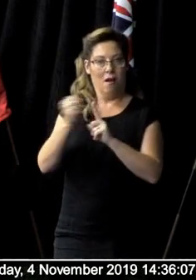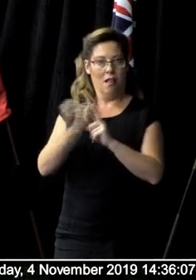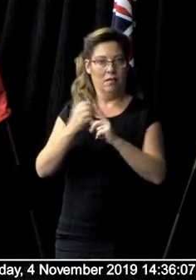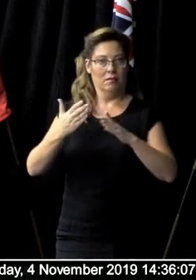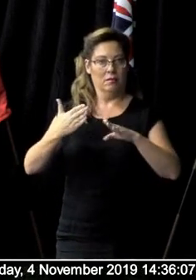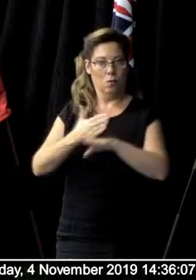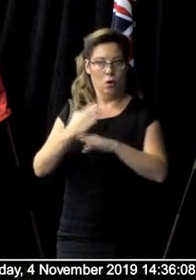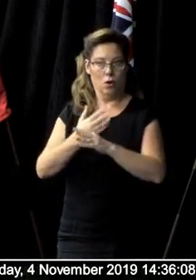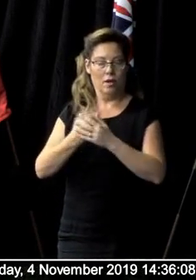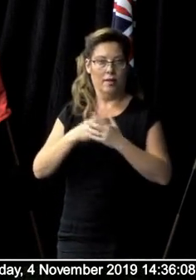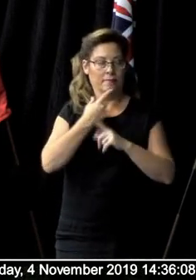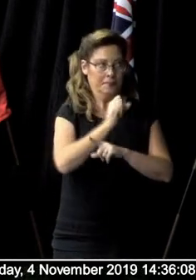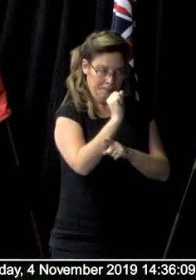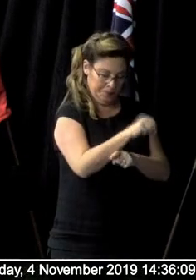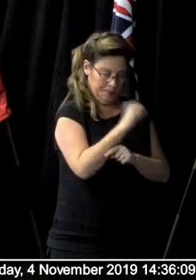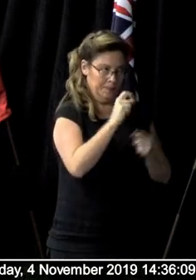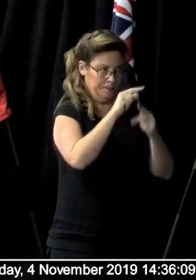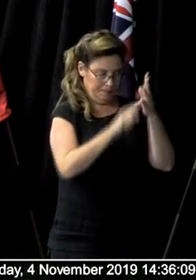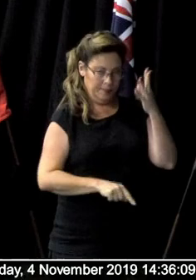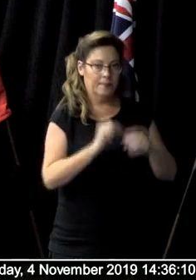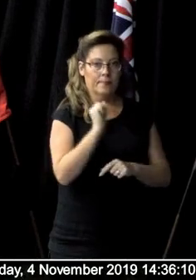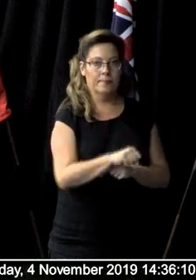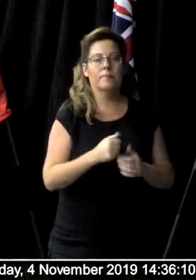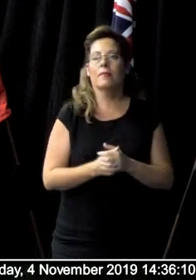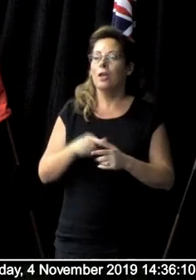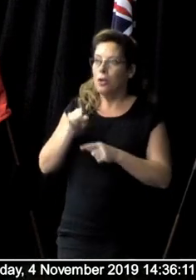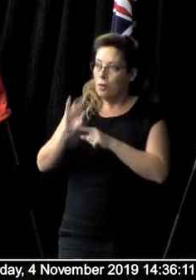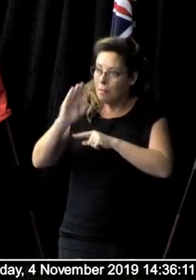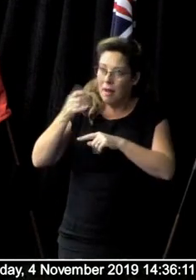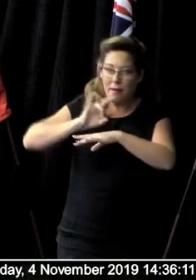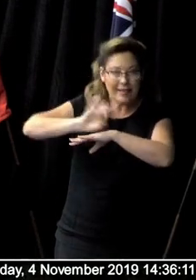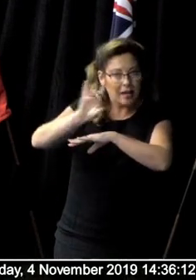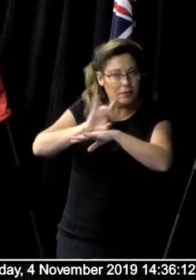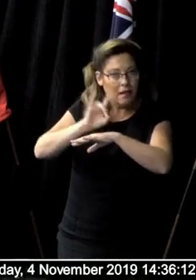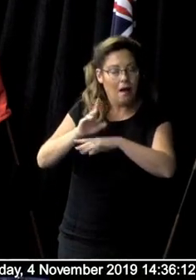Yes. You’ve also been a counsellor? Yes.